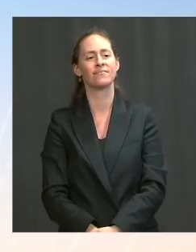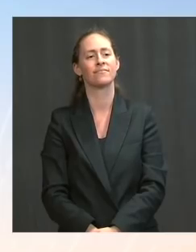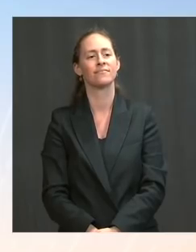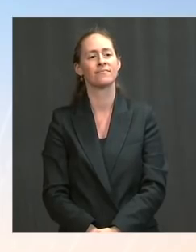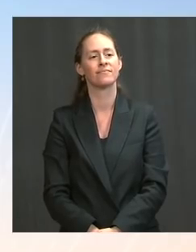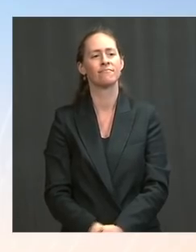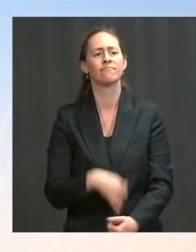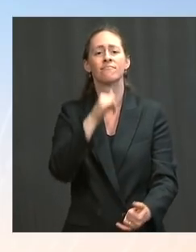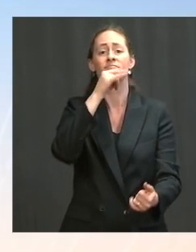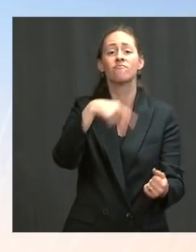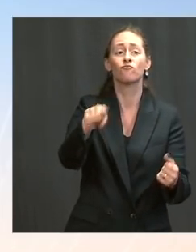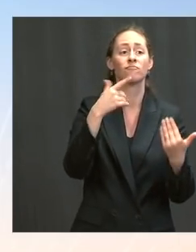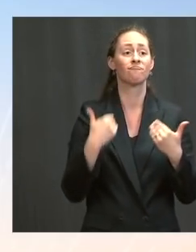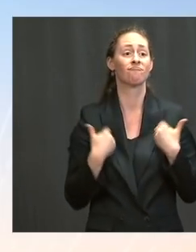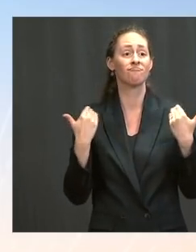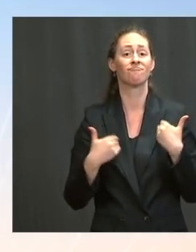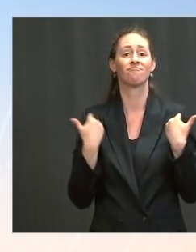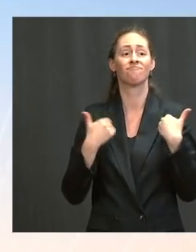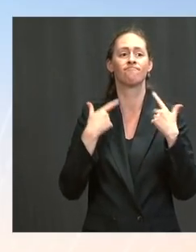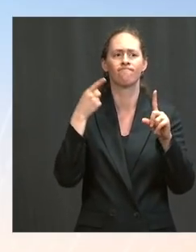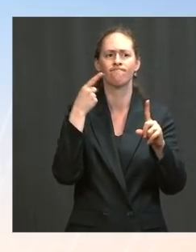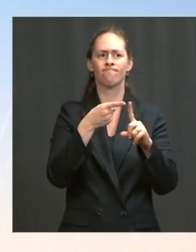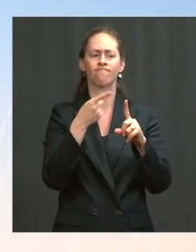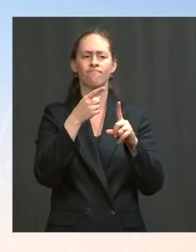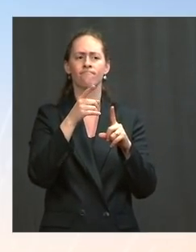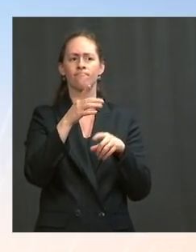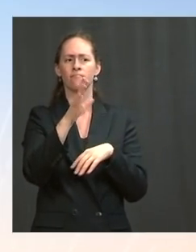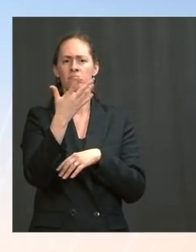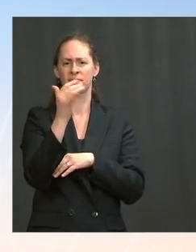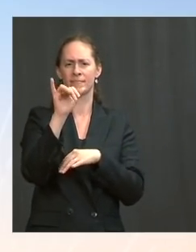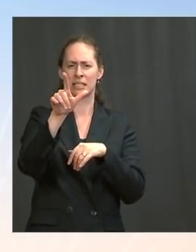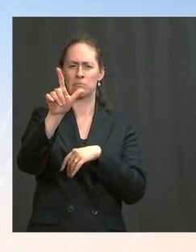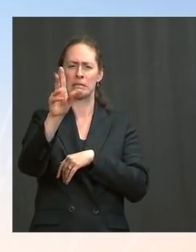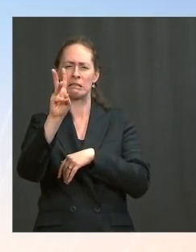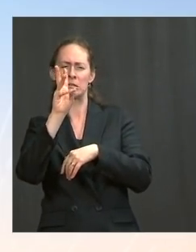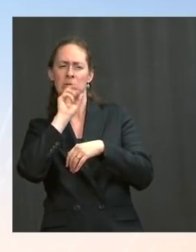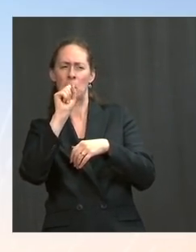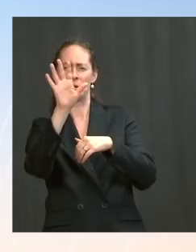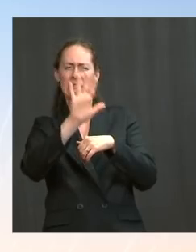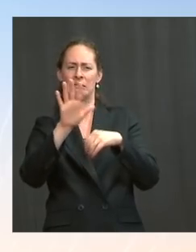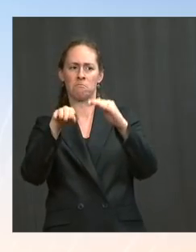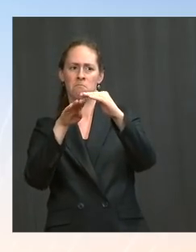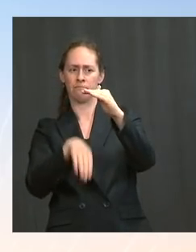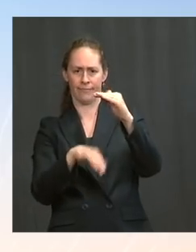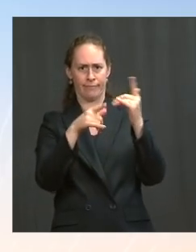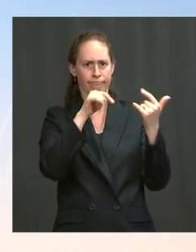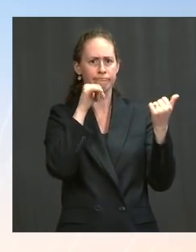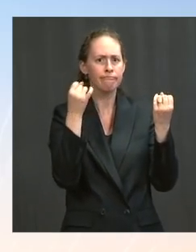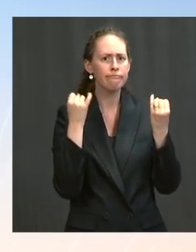people under the age of 27, who are at a lower rate of vaccination than people who are over that age.